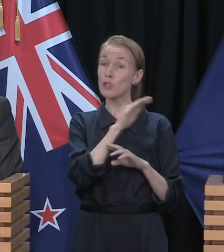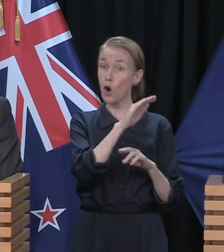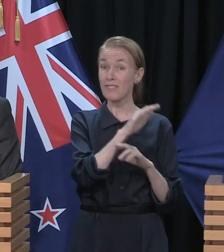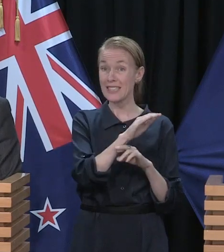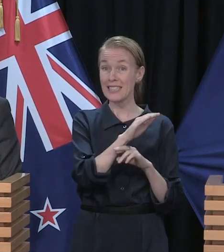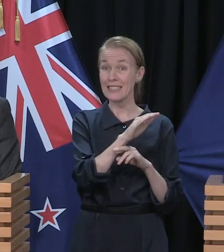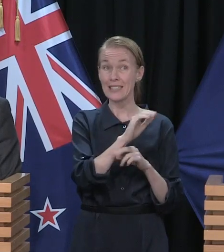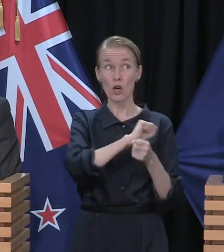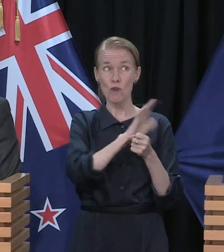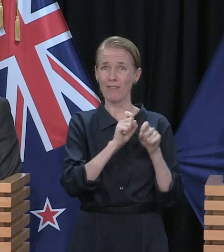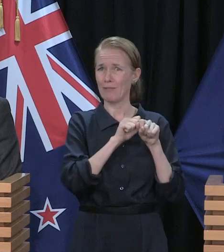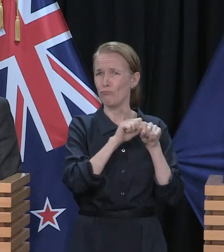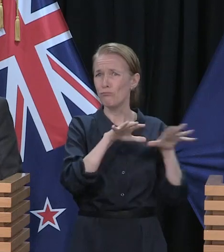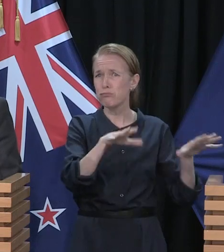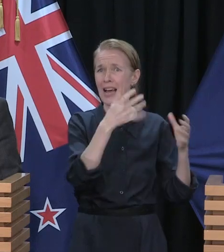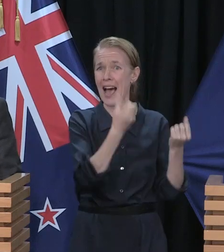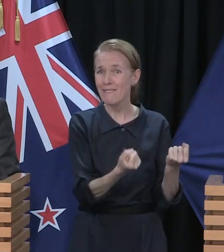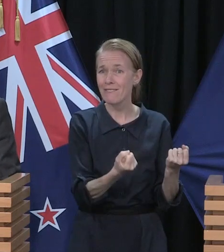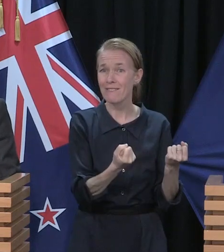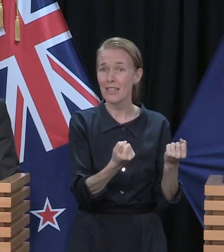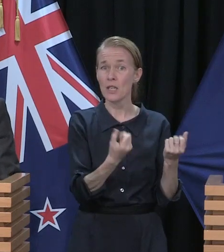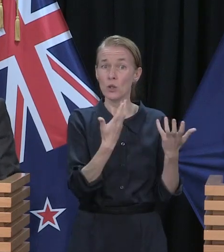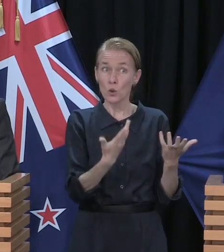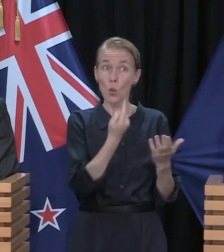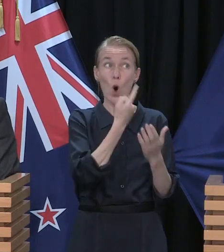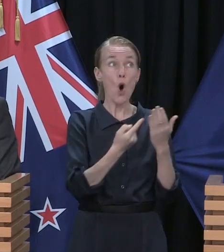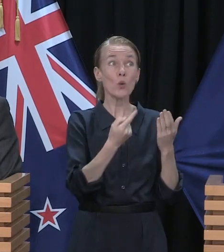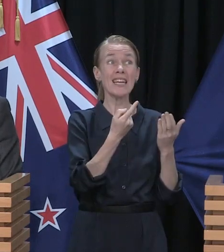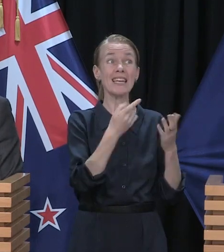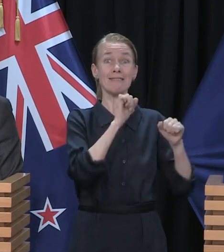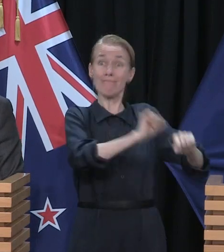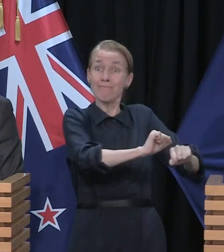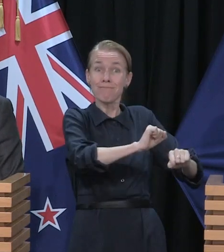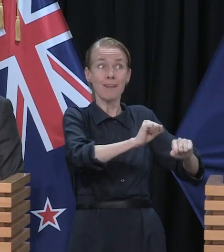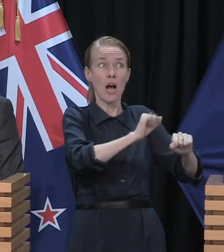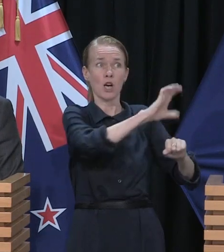when you get -- of isolation when you get back into the country. You will come into